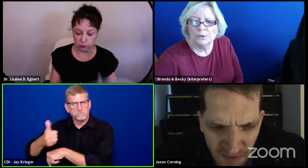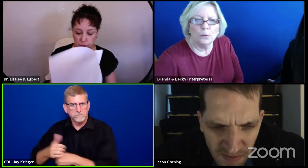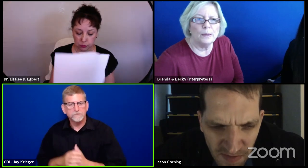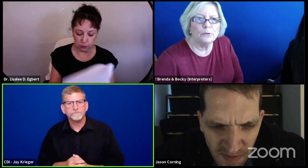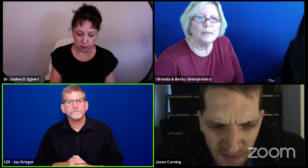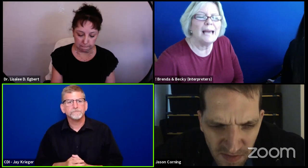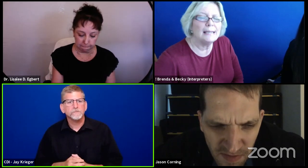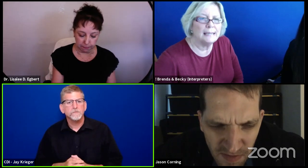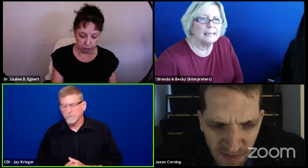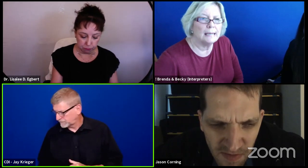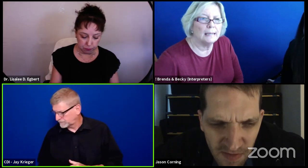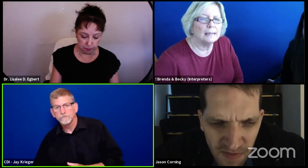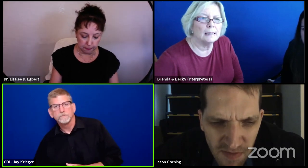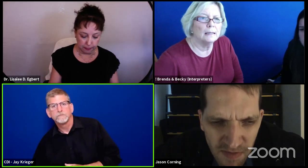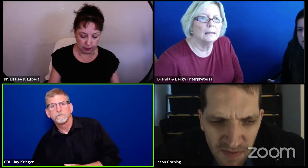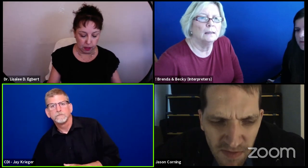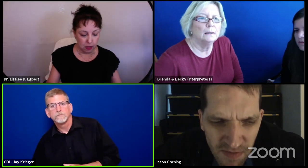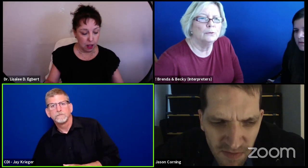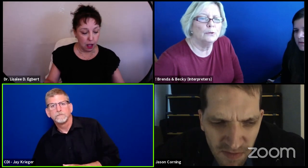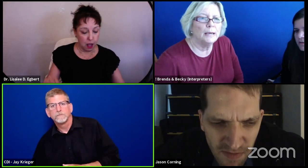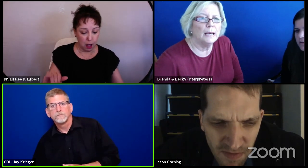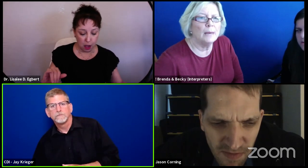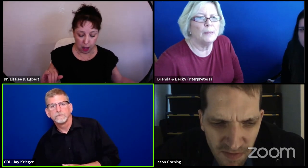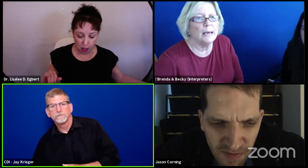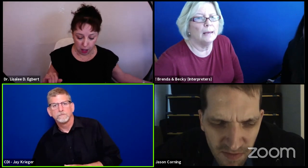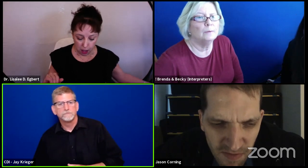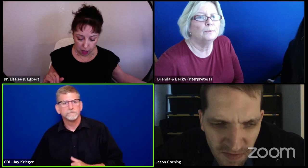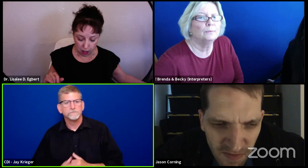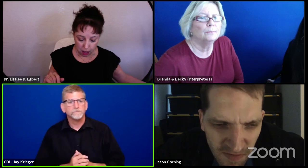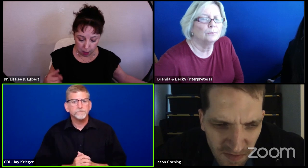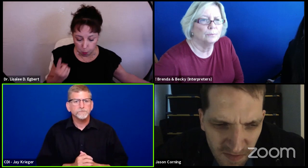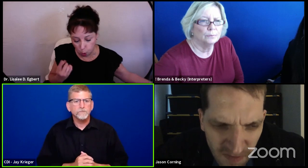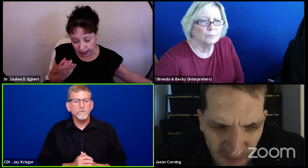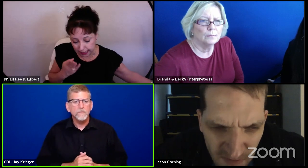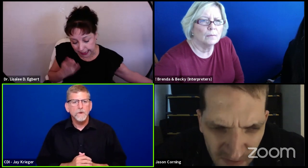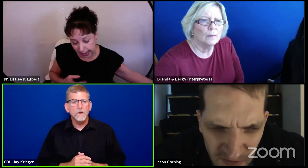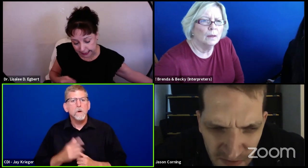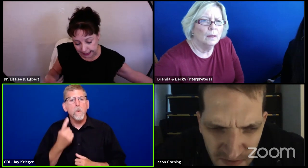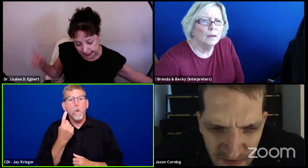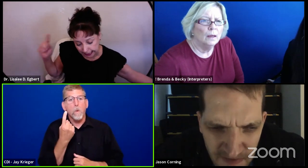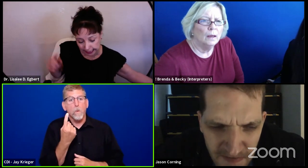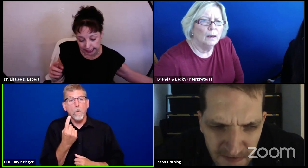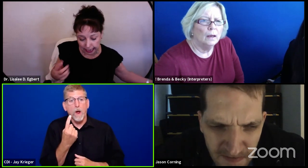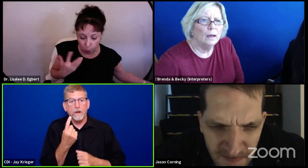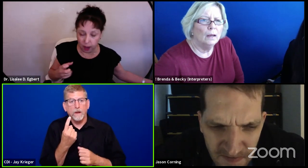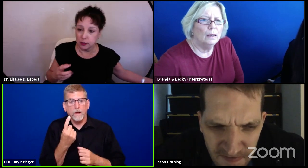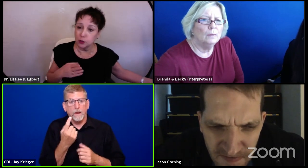So there will be three testing sites for the EIPA.